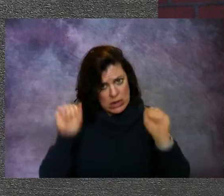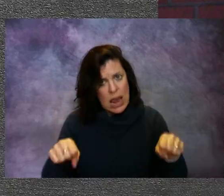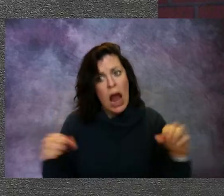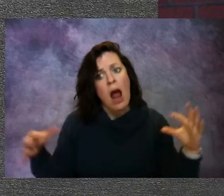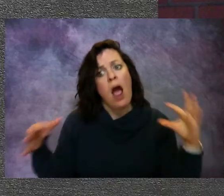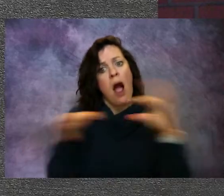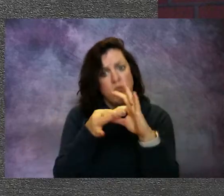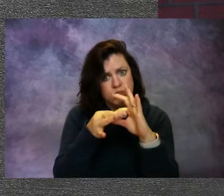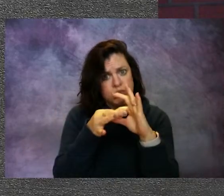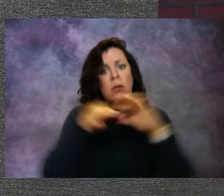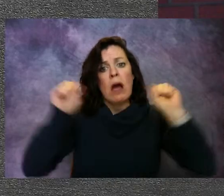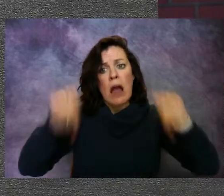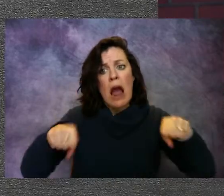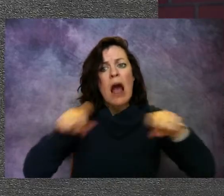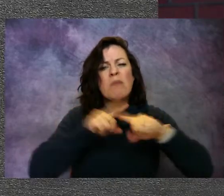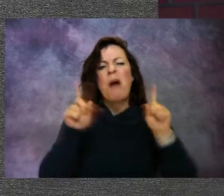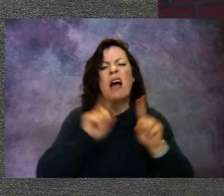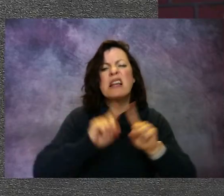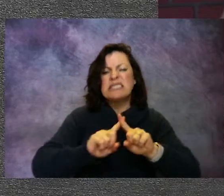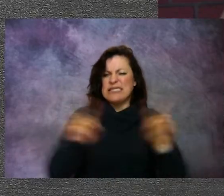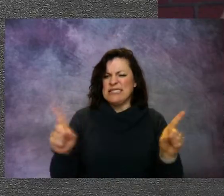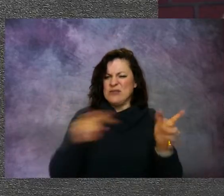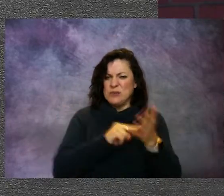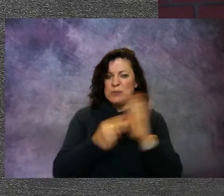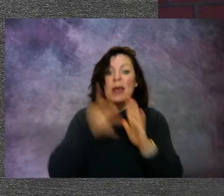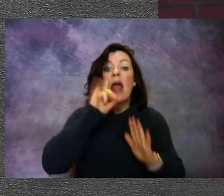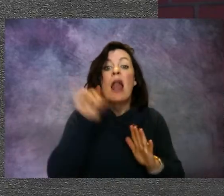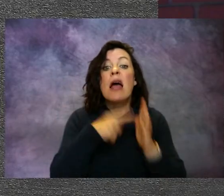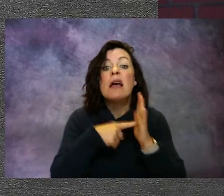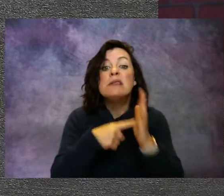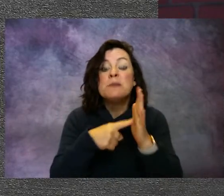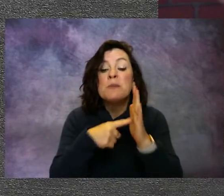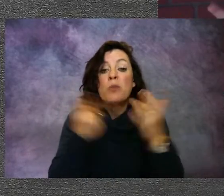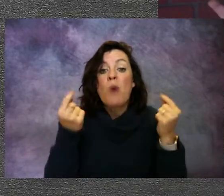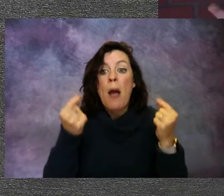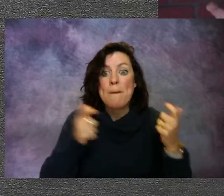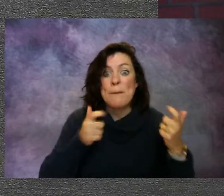like the words big and small or the words tall and short